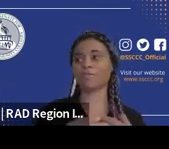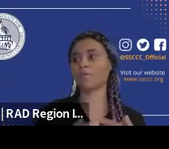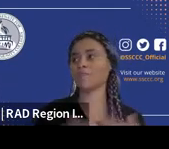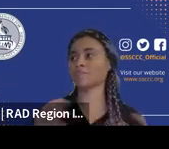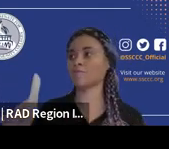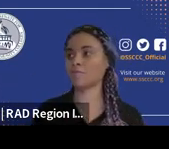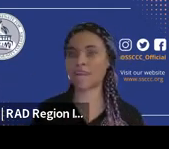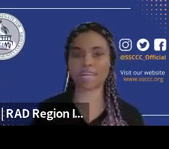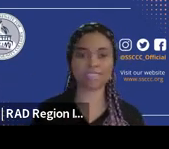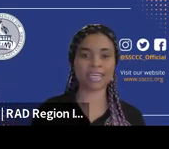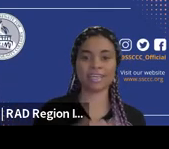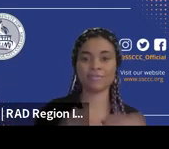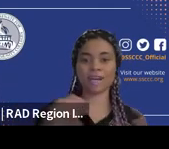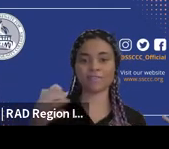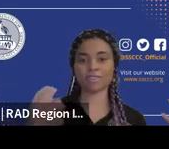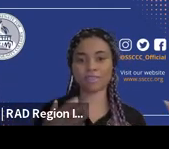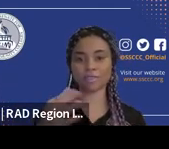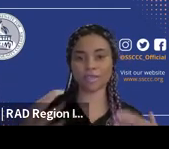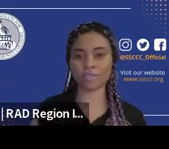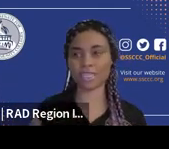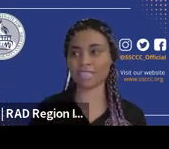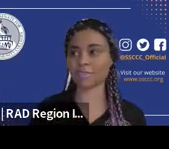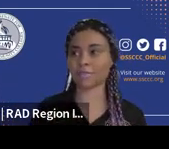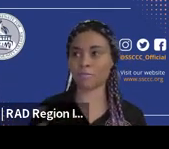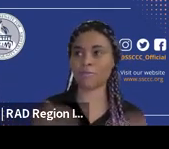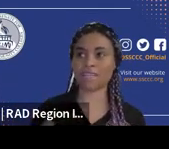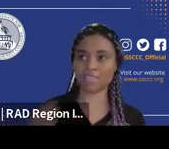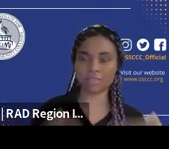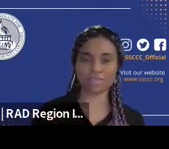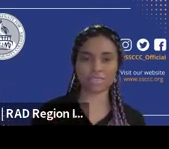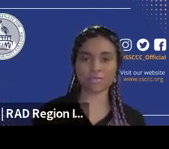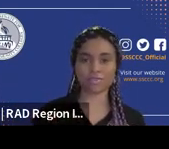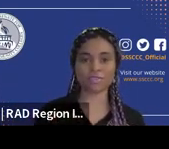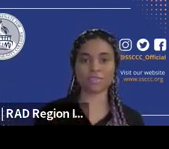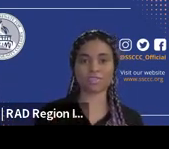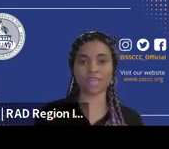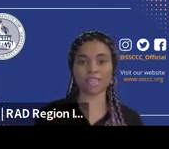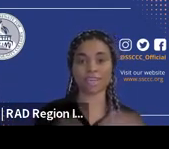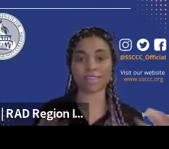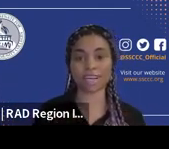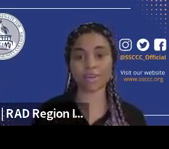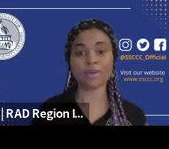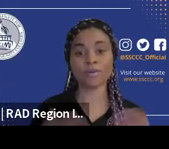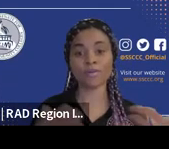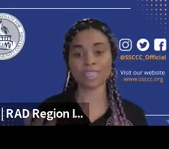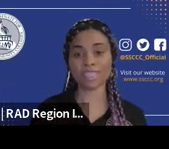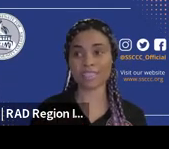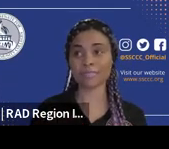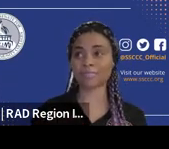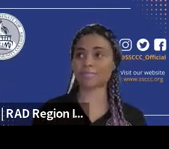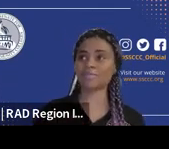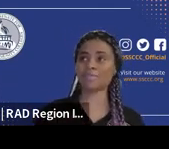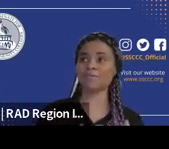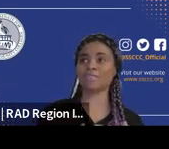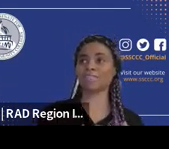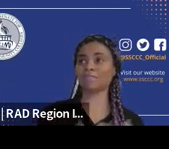So if you have to look for Grant, if you have to do whatever it takes to really provide these services for students so that they're there when they need them.